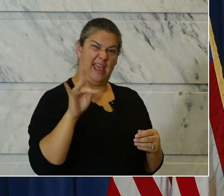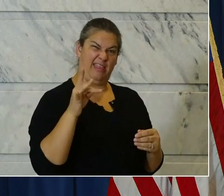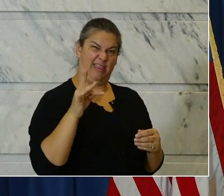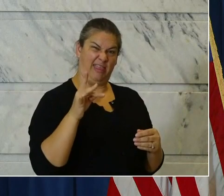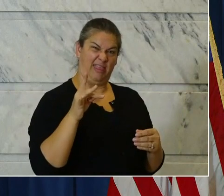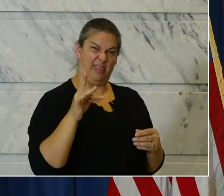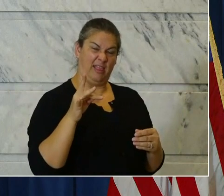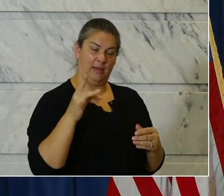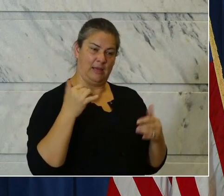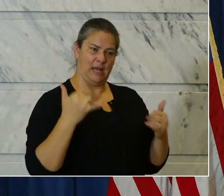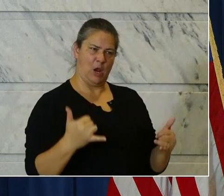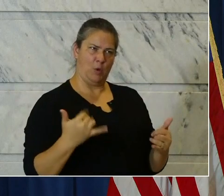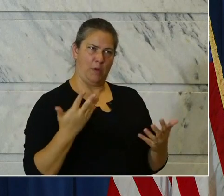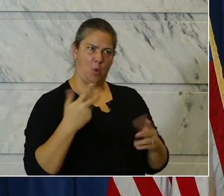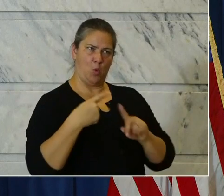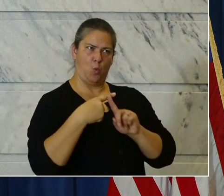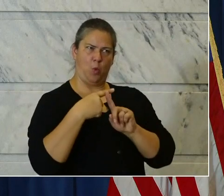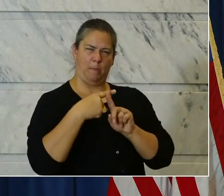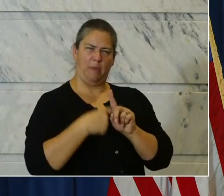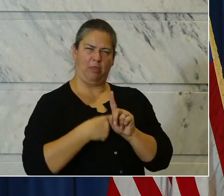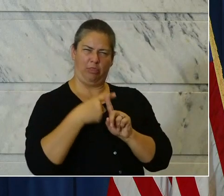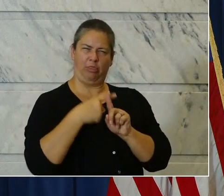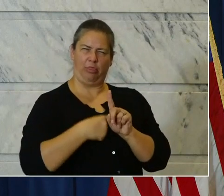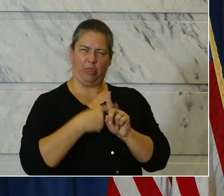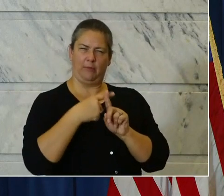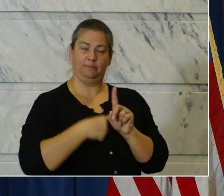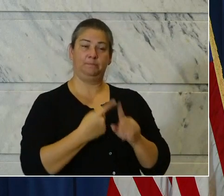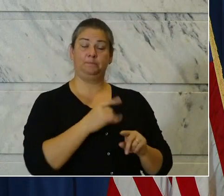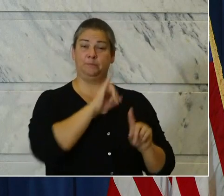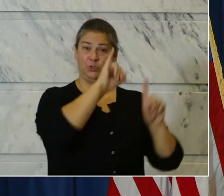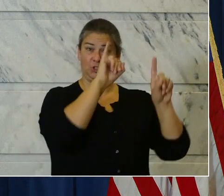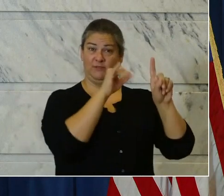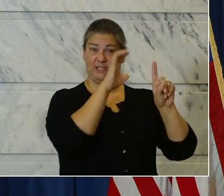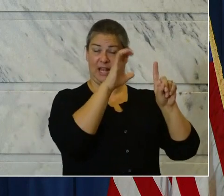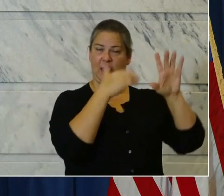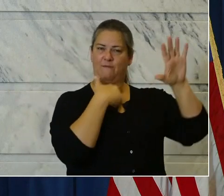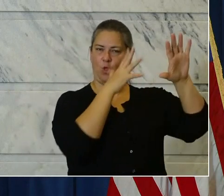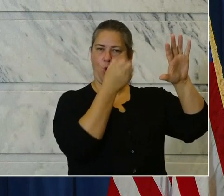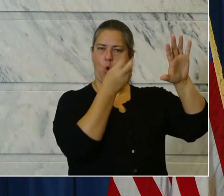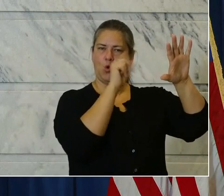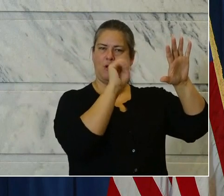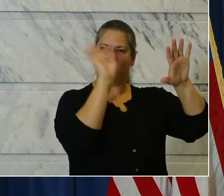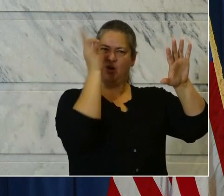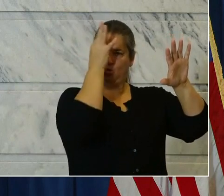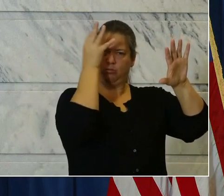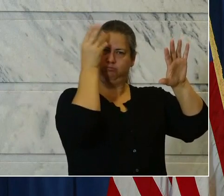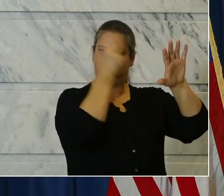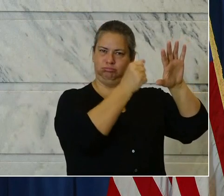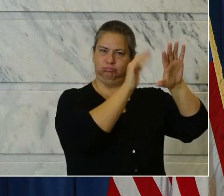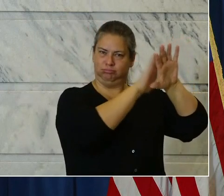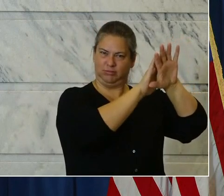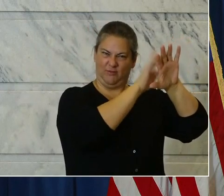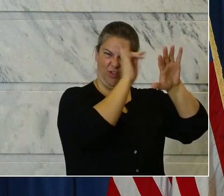APPLICATIONS ON SEPTEMBER THE EIGHTH SO WE'RE JUST UNDER. A MONTH. WELL JEFFERSON COUNTY